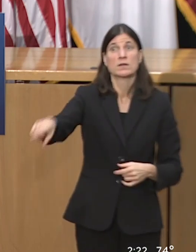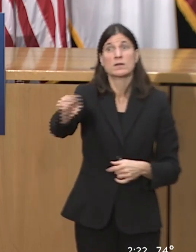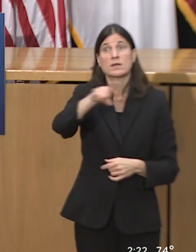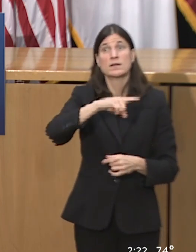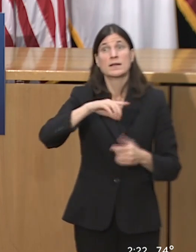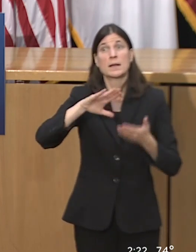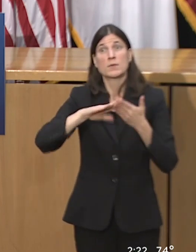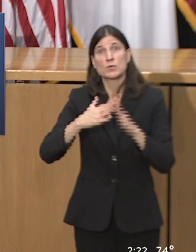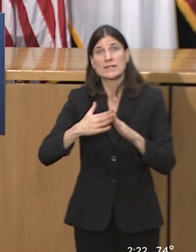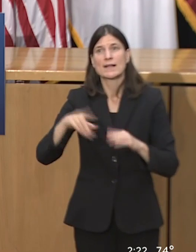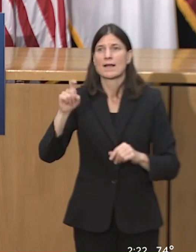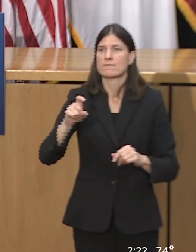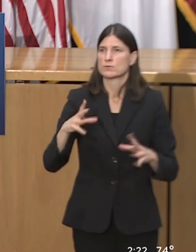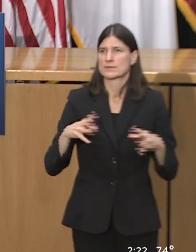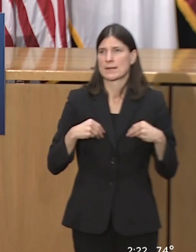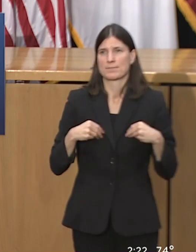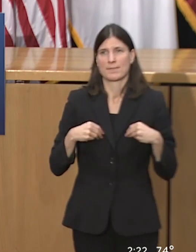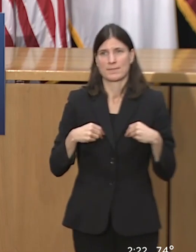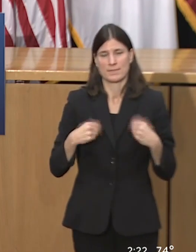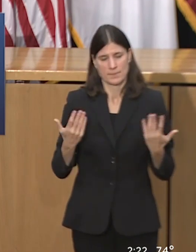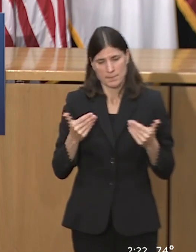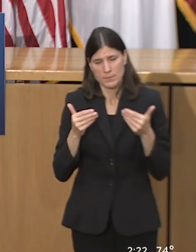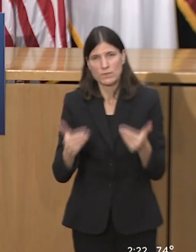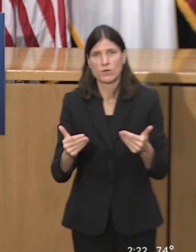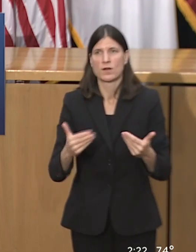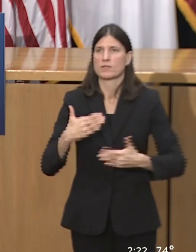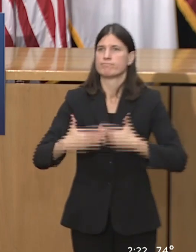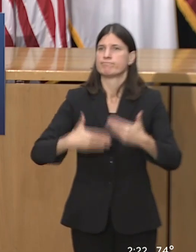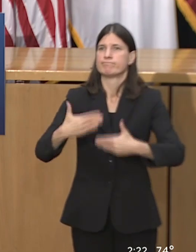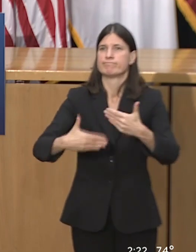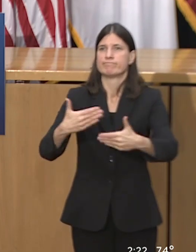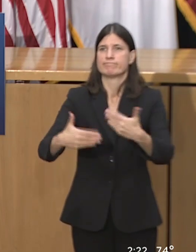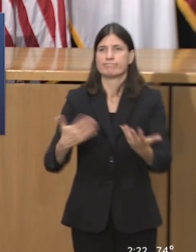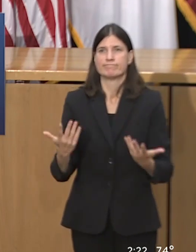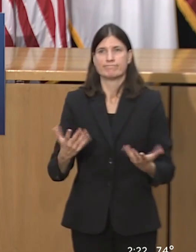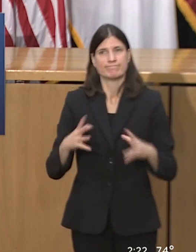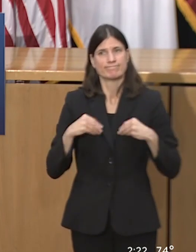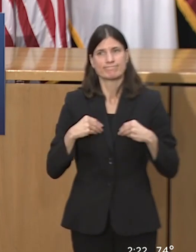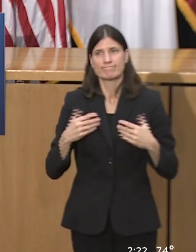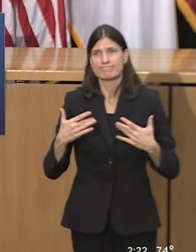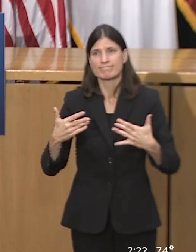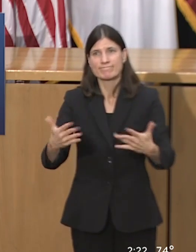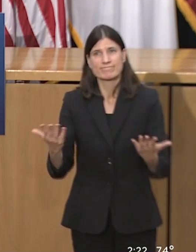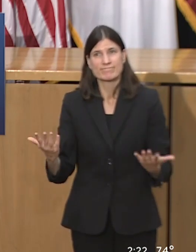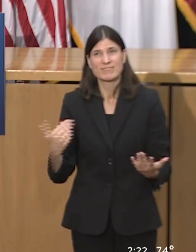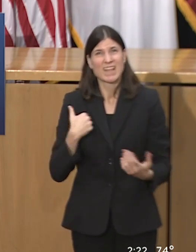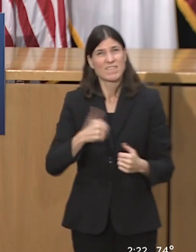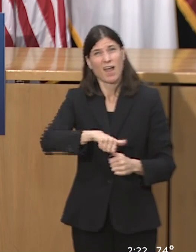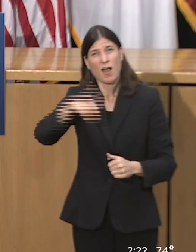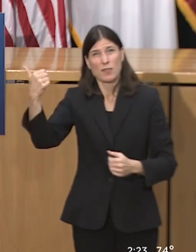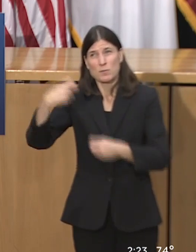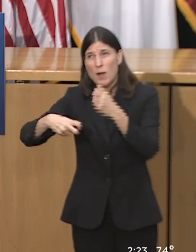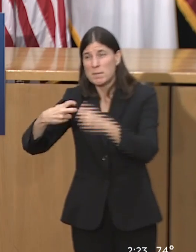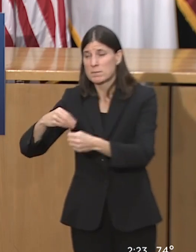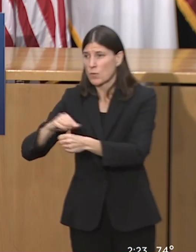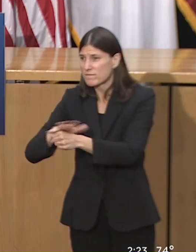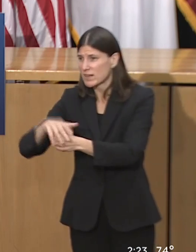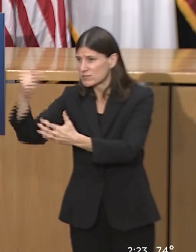GAME. AT SOME POINT, EVERYBODY HAS GOT TO GET USED TO THE IDEA THAT WE NEED TO MOVE FORWARD AS